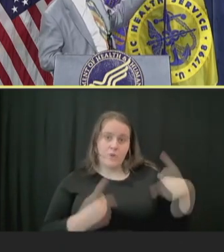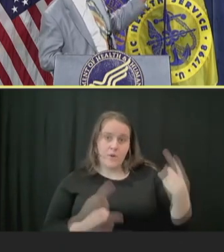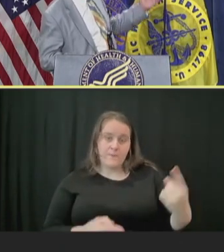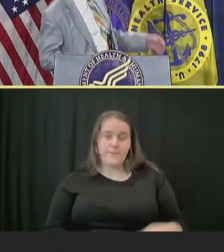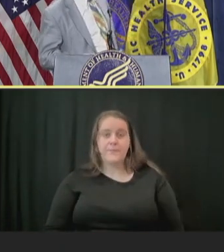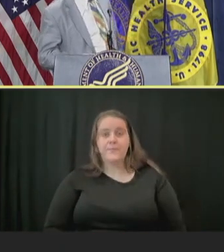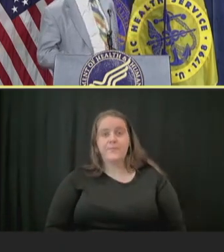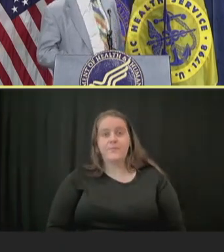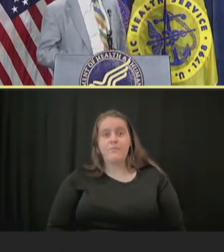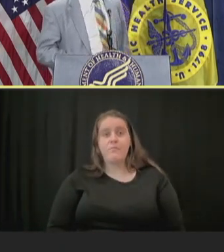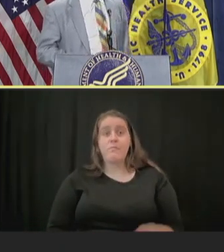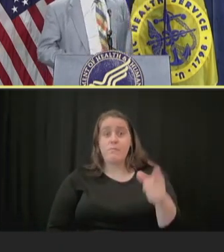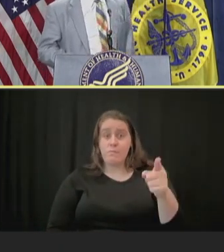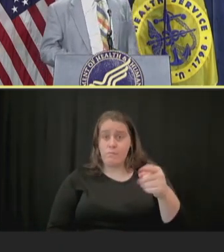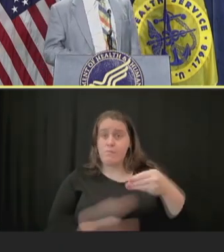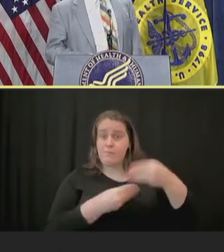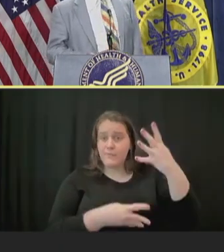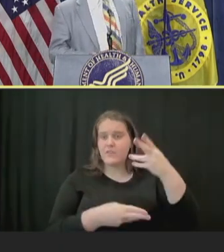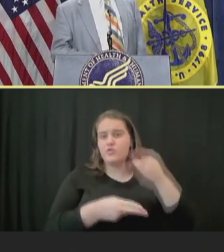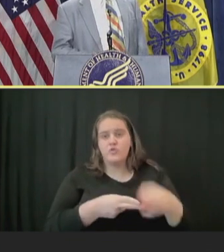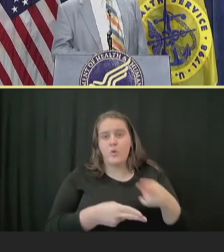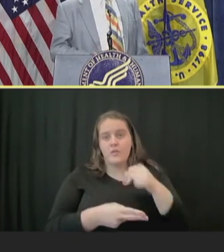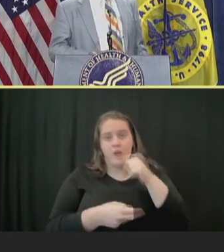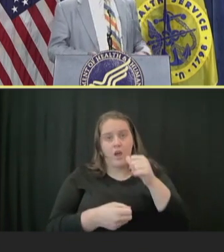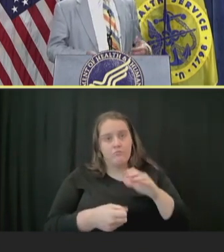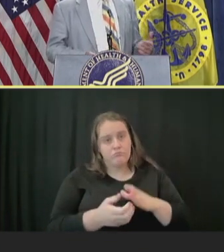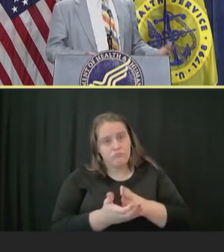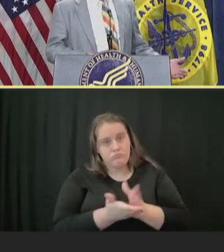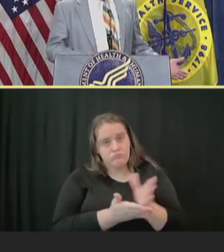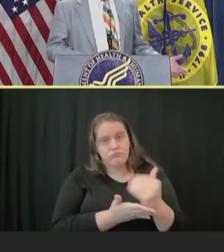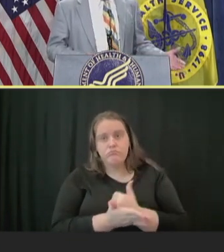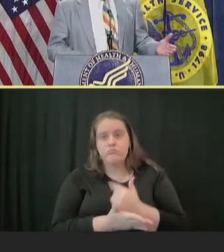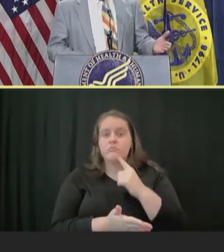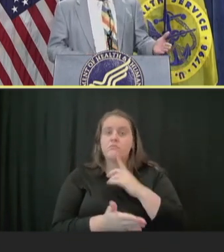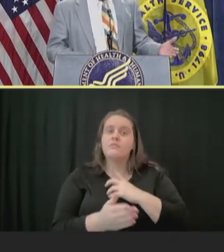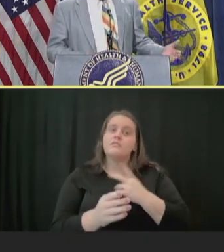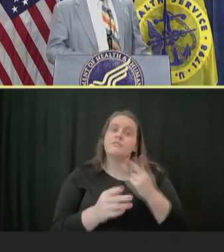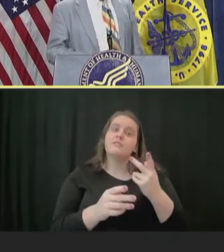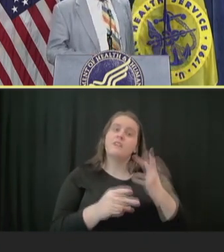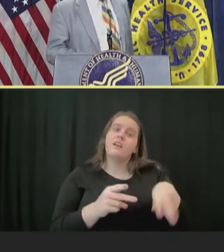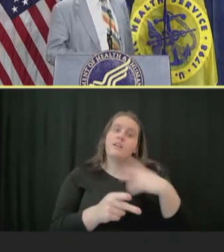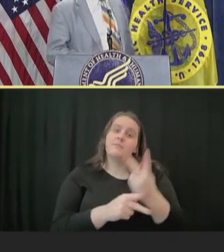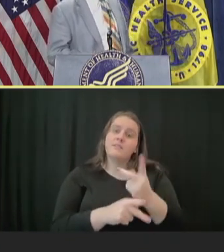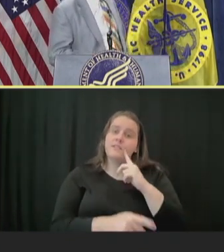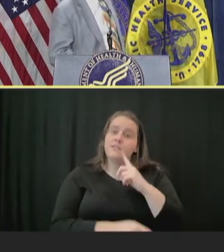here is a short list of the types of vaccines that are going into the clinic and advancing.